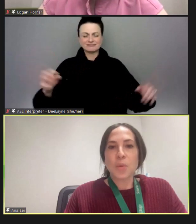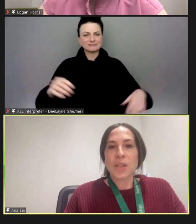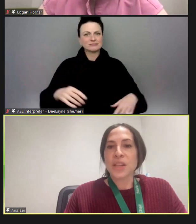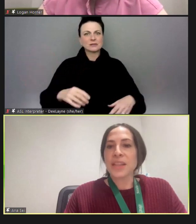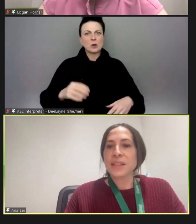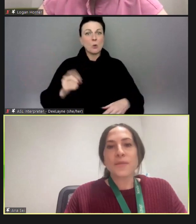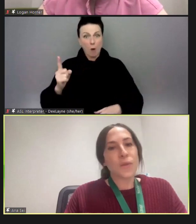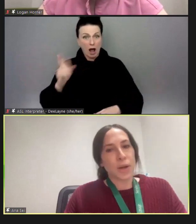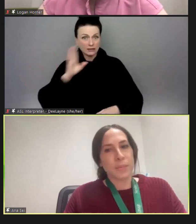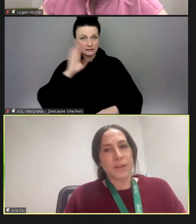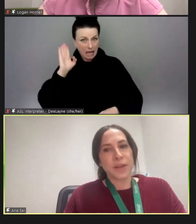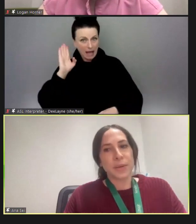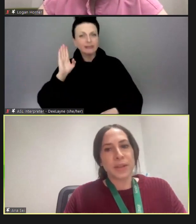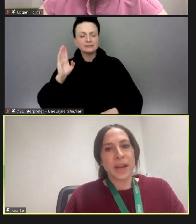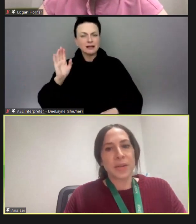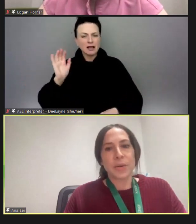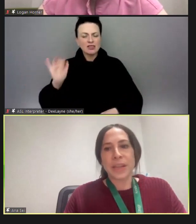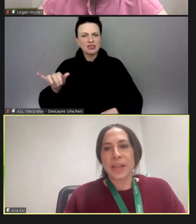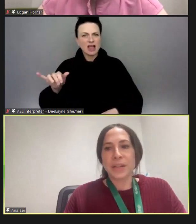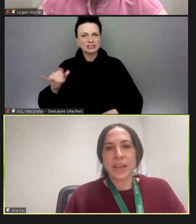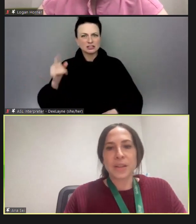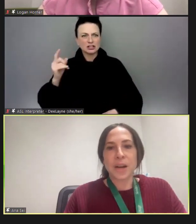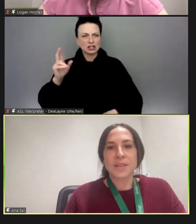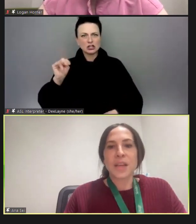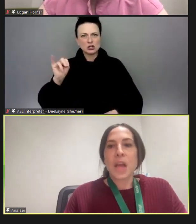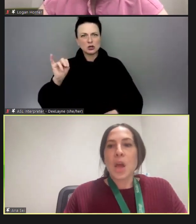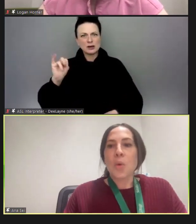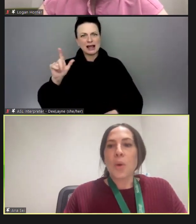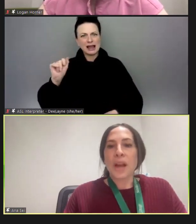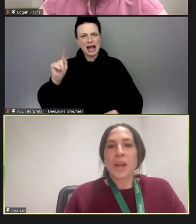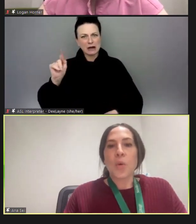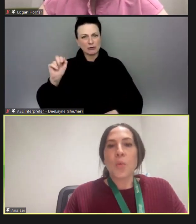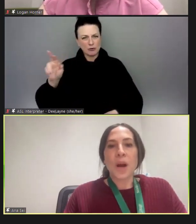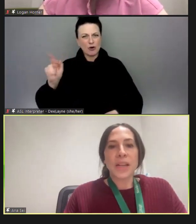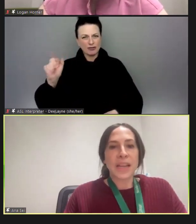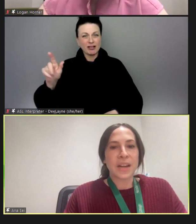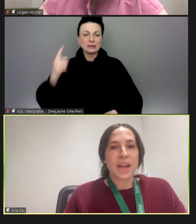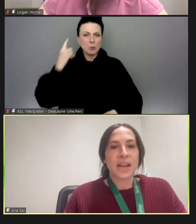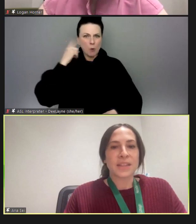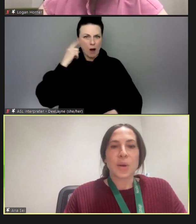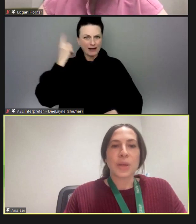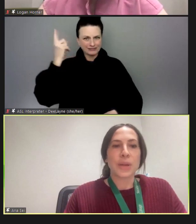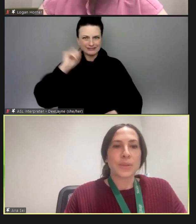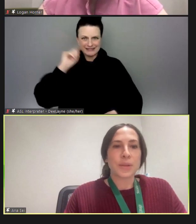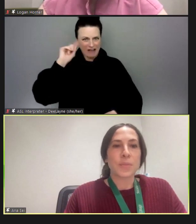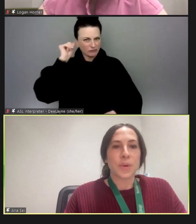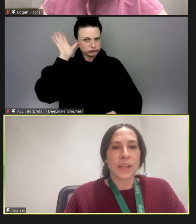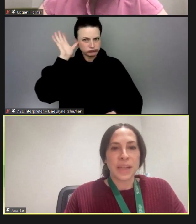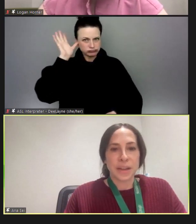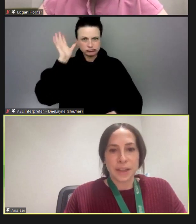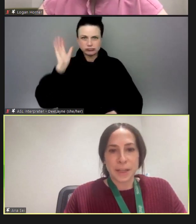which is a form of unilateral hearing